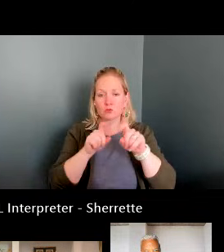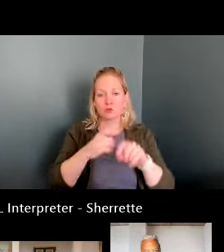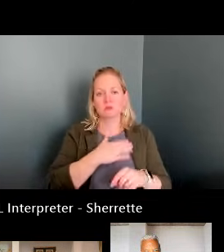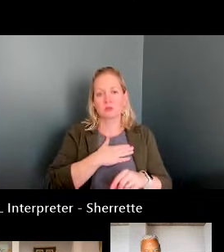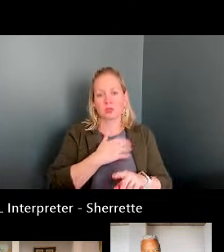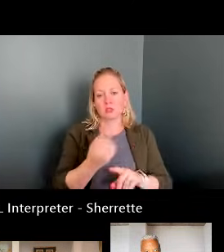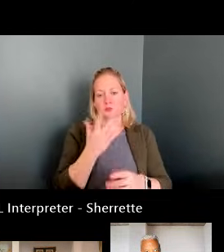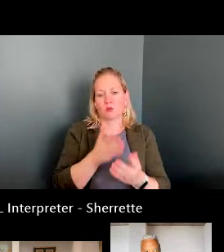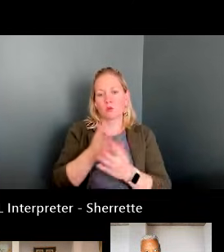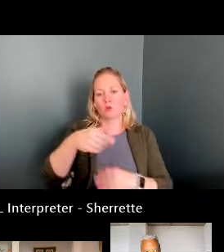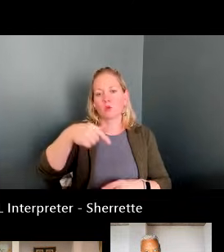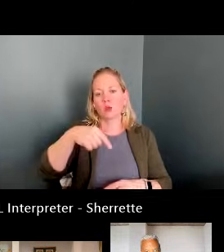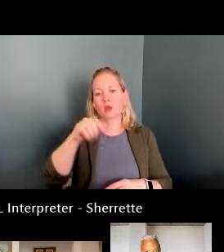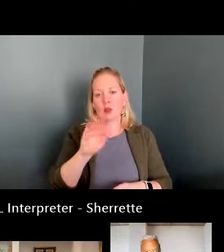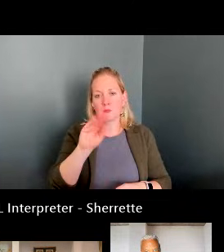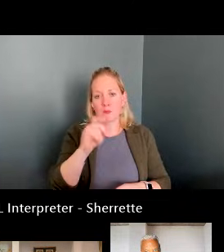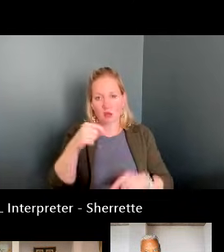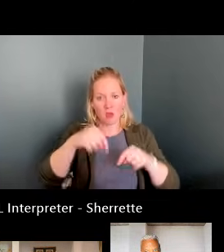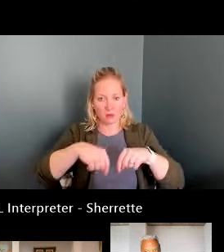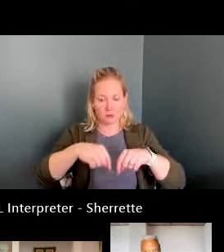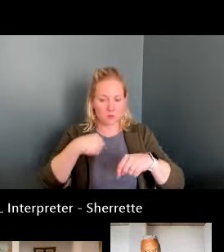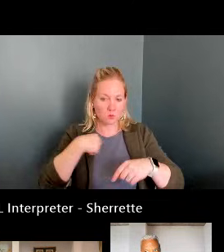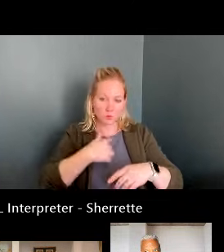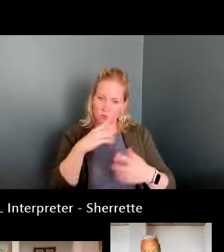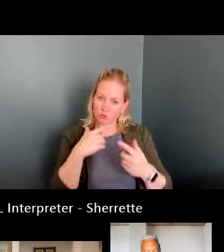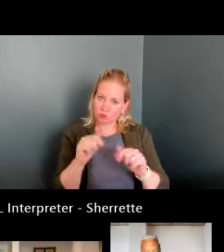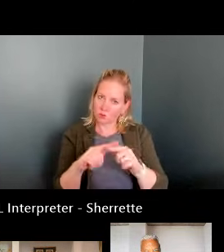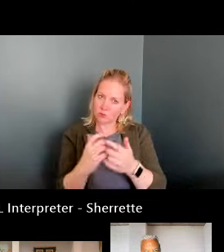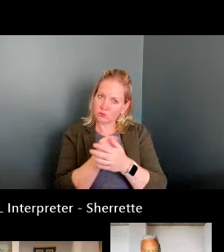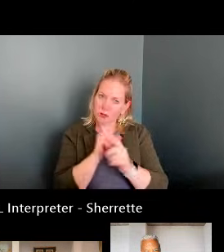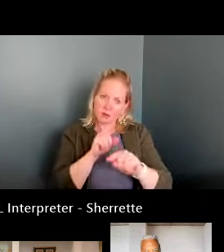the webinar, and we will try to answer as many questions as we can. We will share the